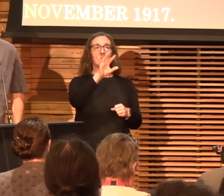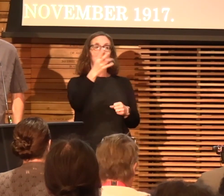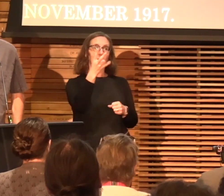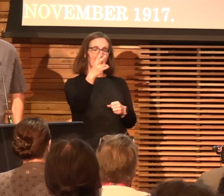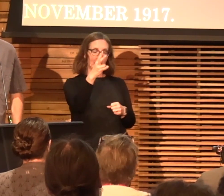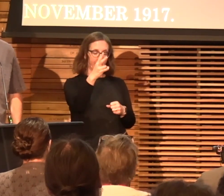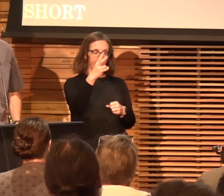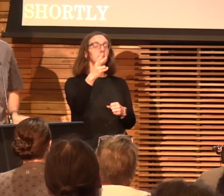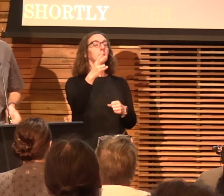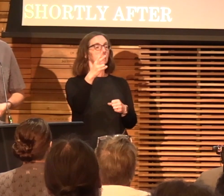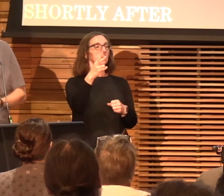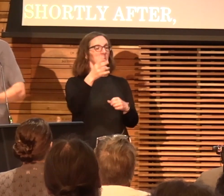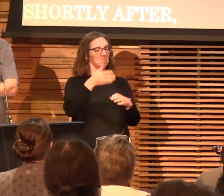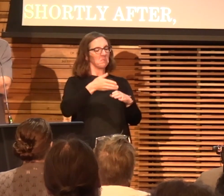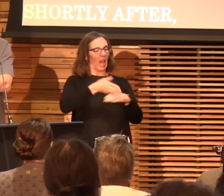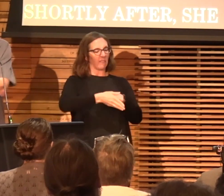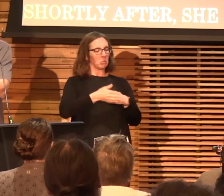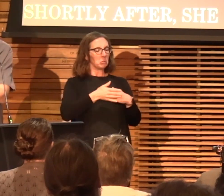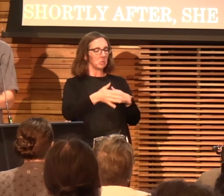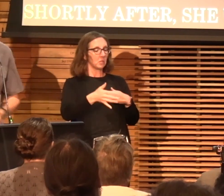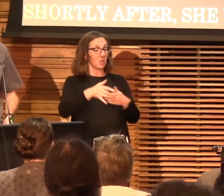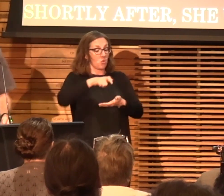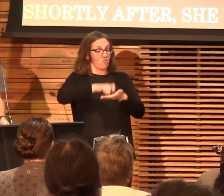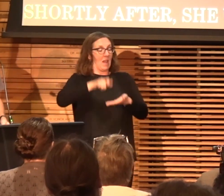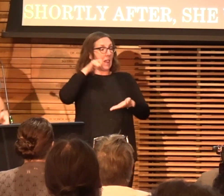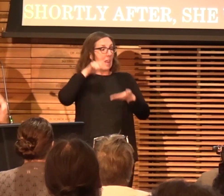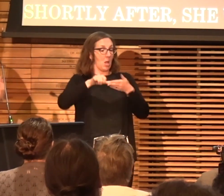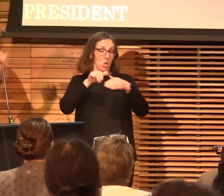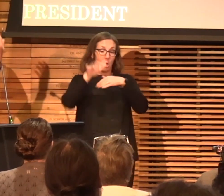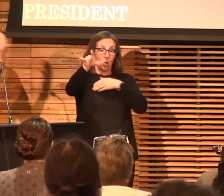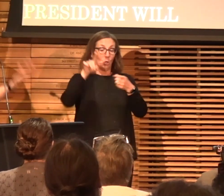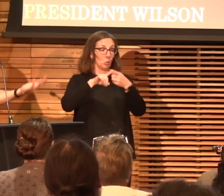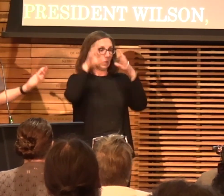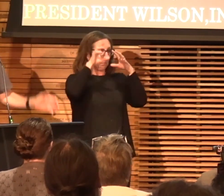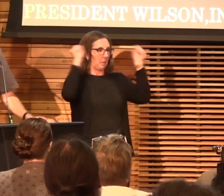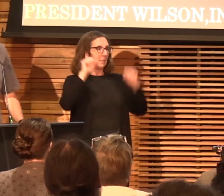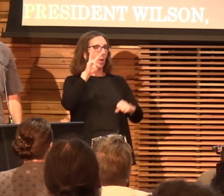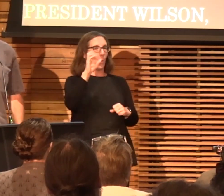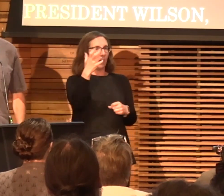Shortly after, she writes a letter to President Wilson claiming that this is the greatest thing